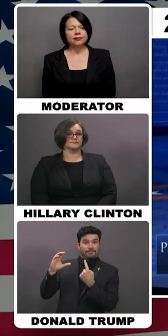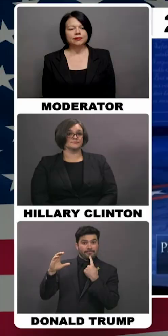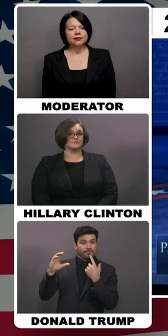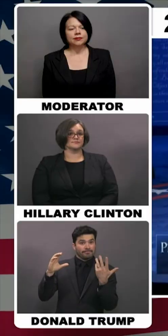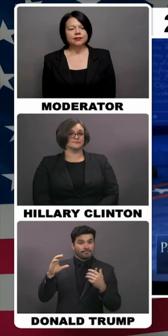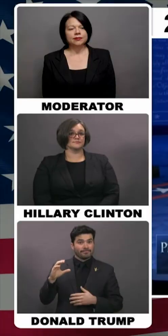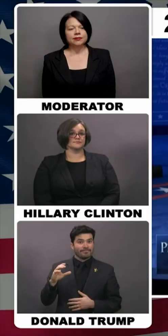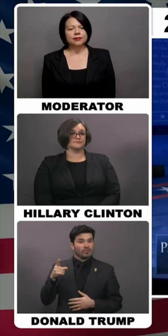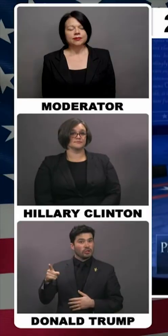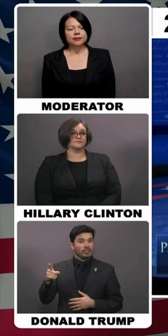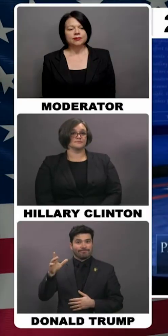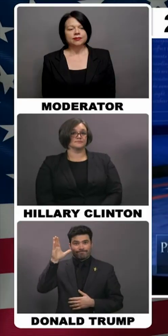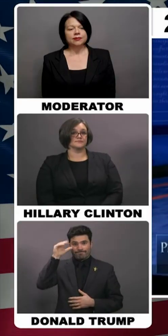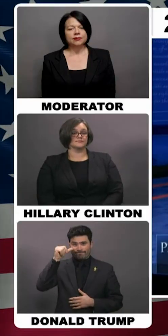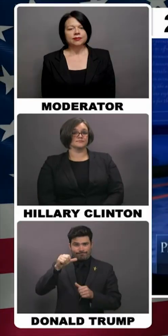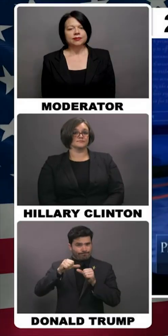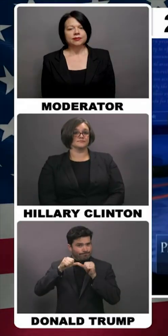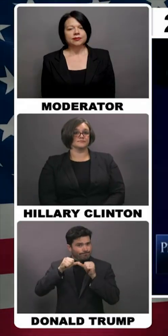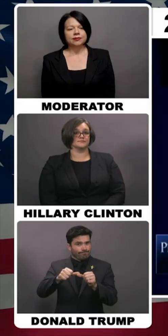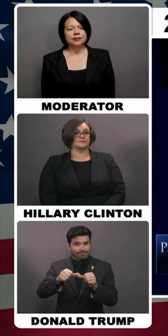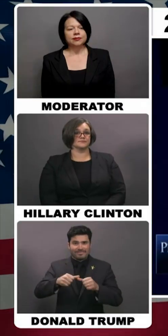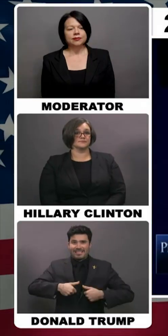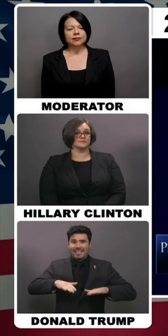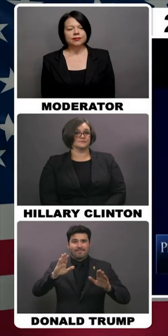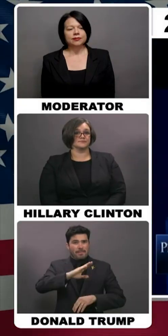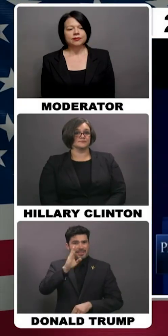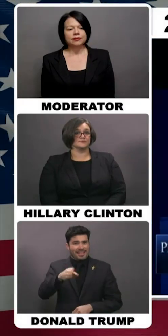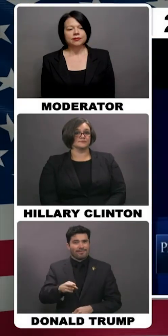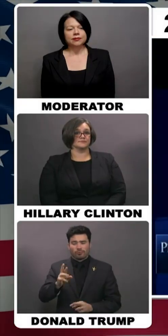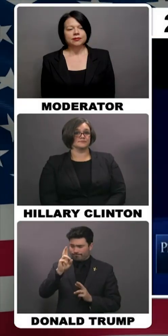She doesn't give up. I respect that. I tell it like it is.